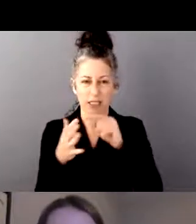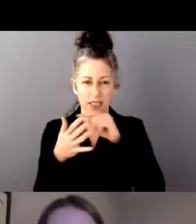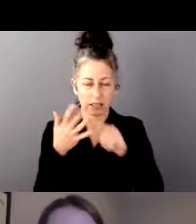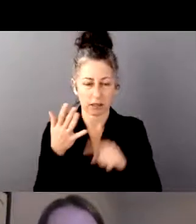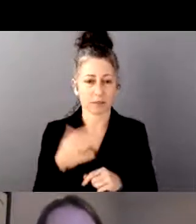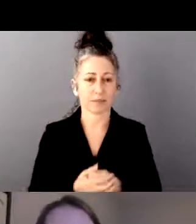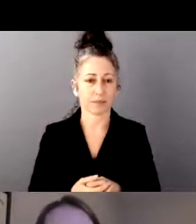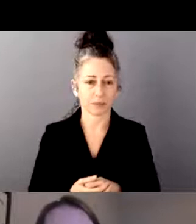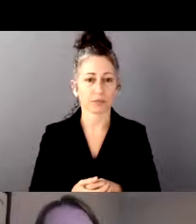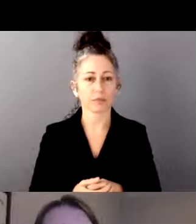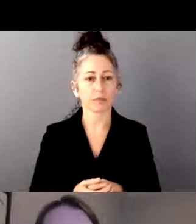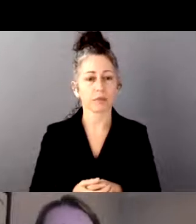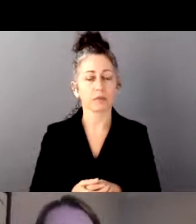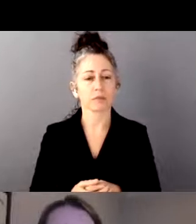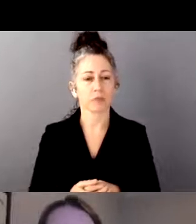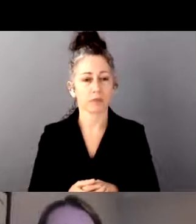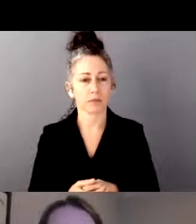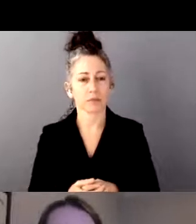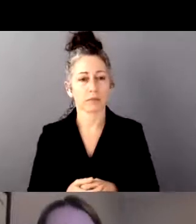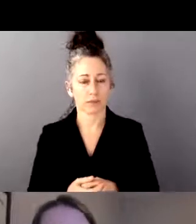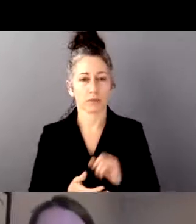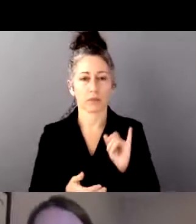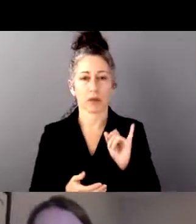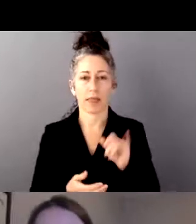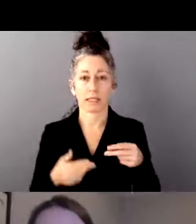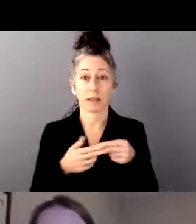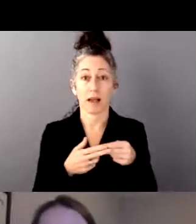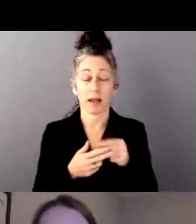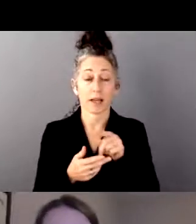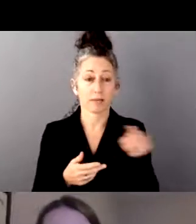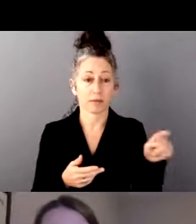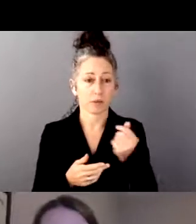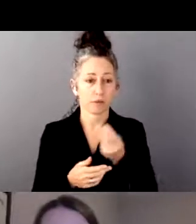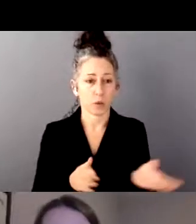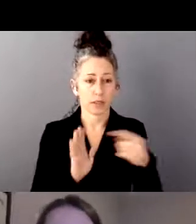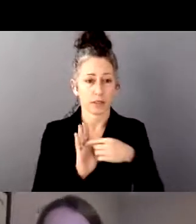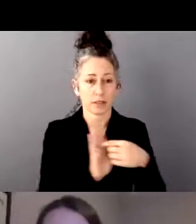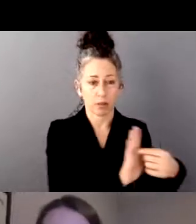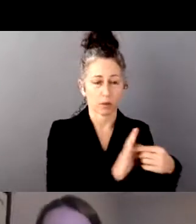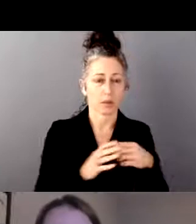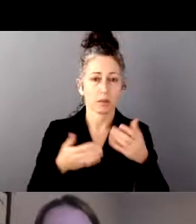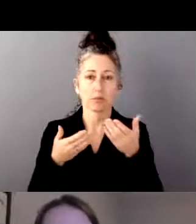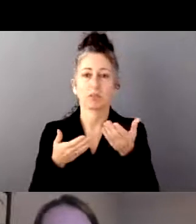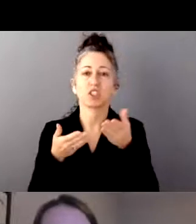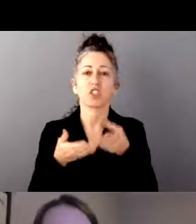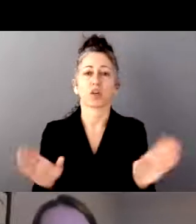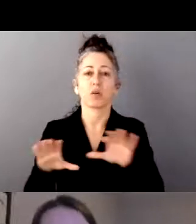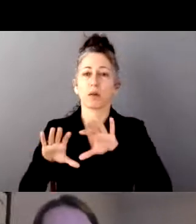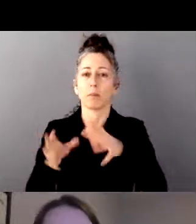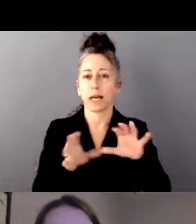rates. What I have on the slides are examples of these. These fall into general buckets. This isn't the entire list, but this gives you a general idea of the types of variables I was working with. So, I have some sociodemographic data. Things like income, education,